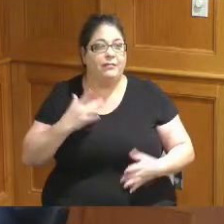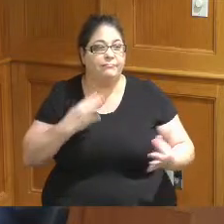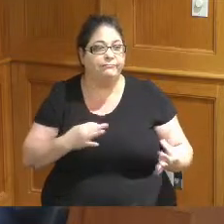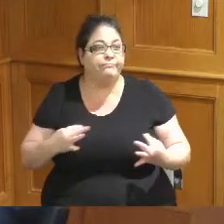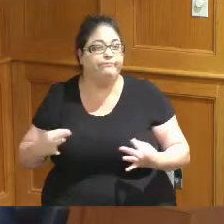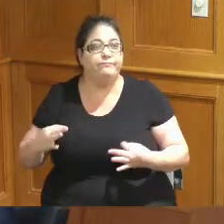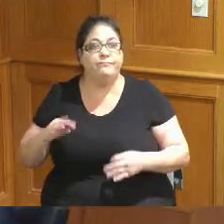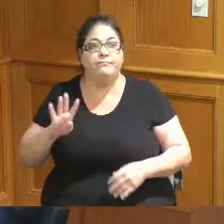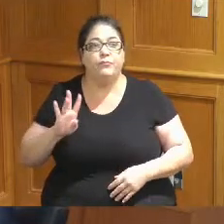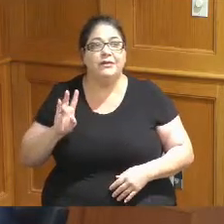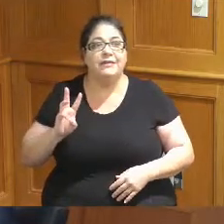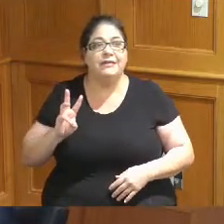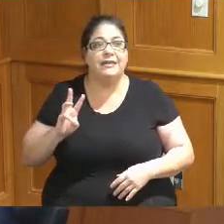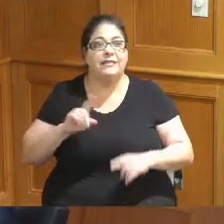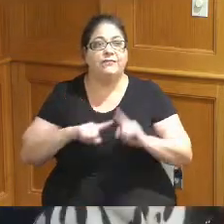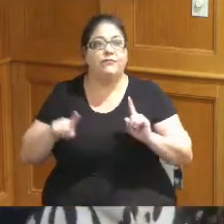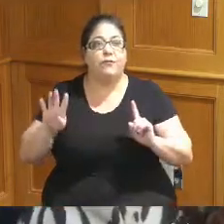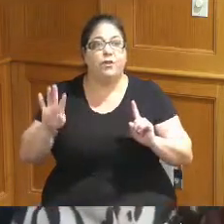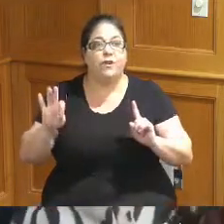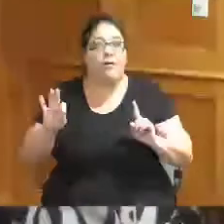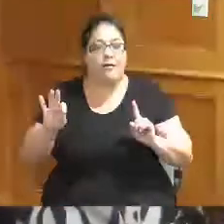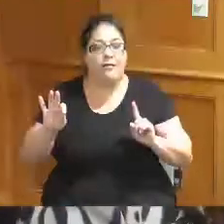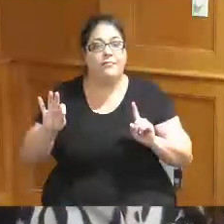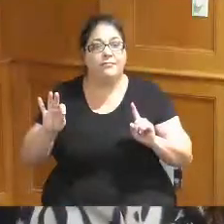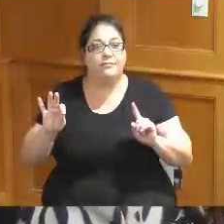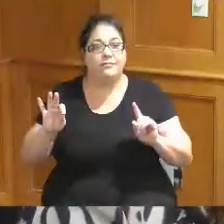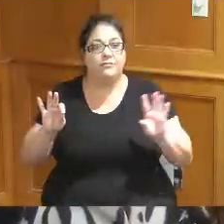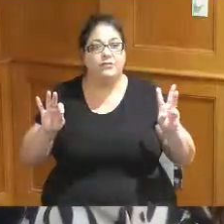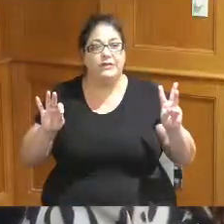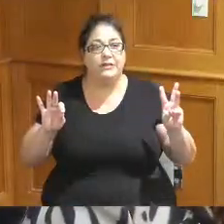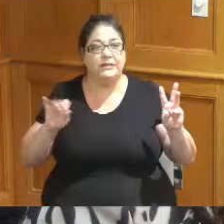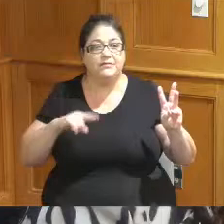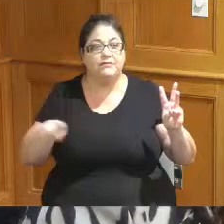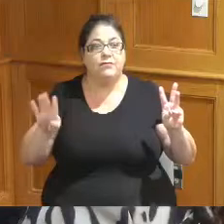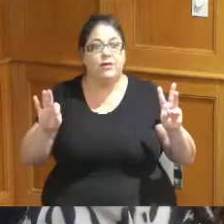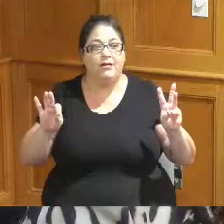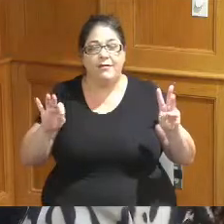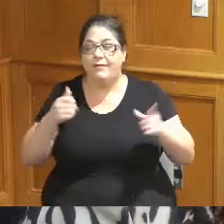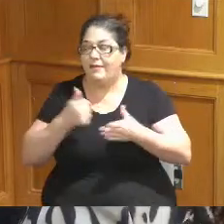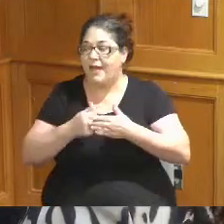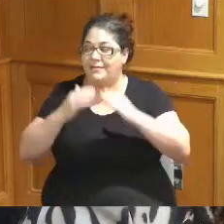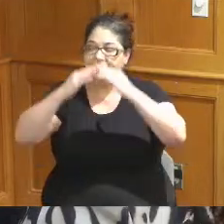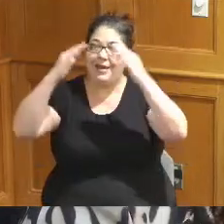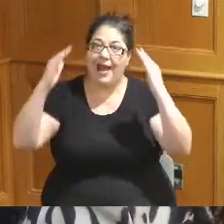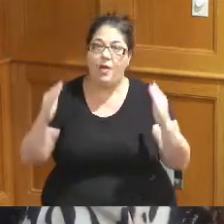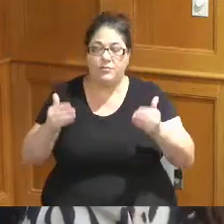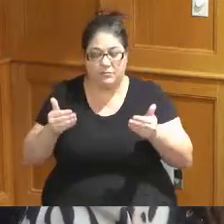46 through 49 is that we're moving forward in housing and that's always good to see that's